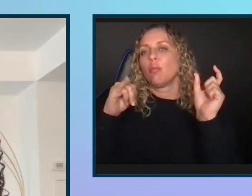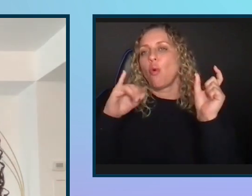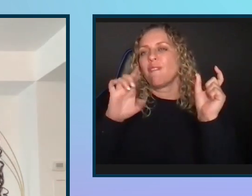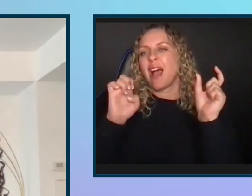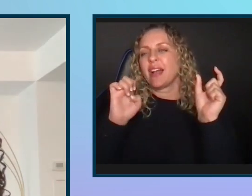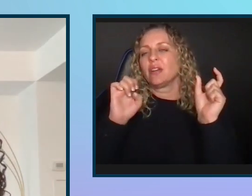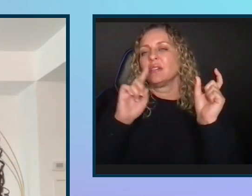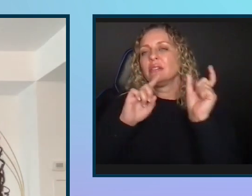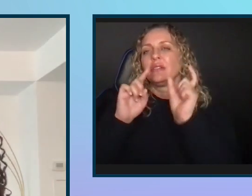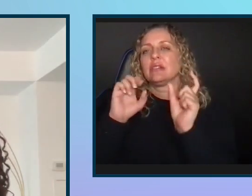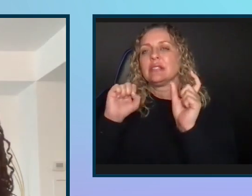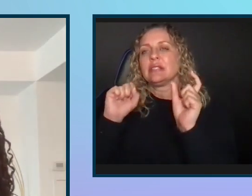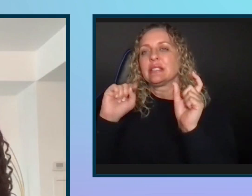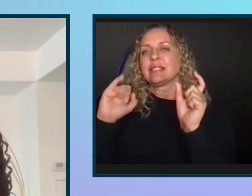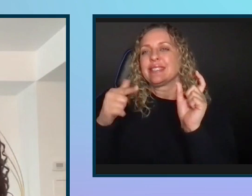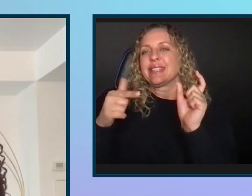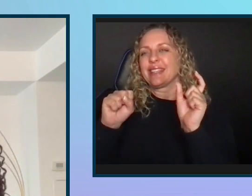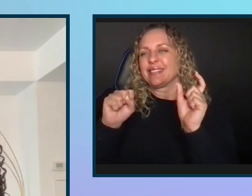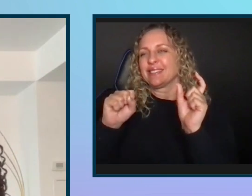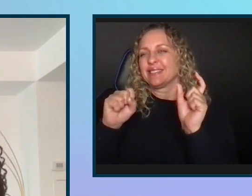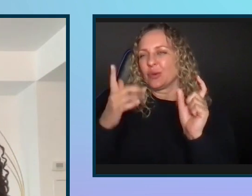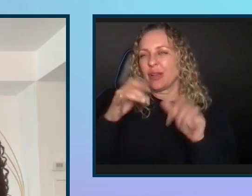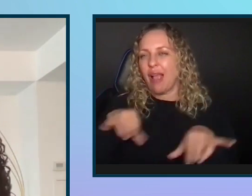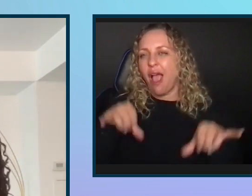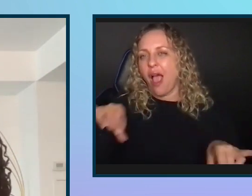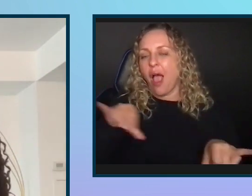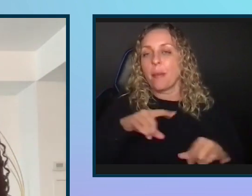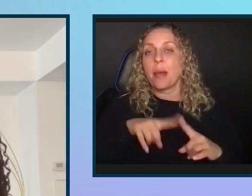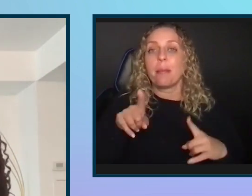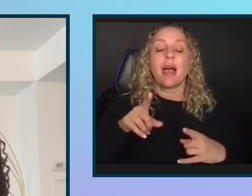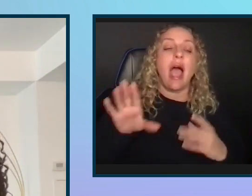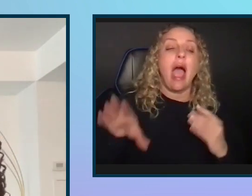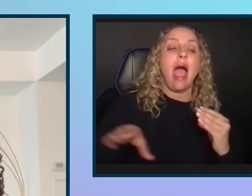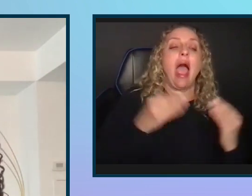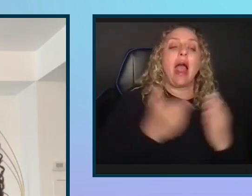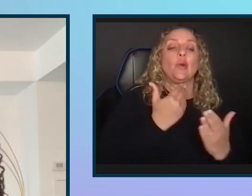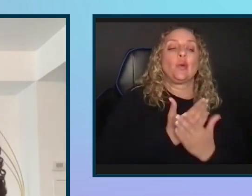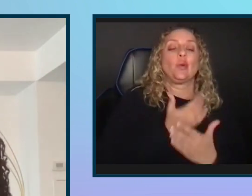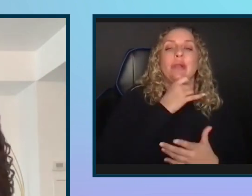that can probably be easily reused, but when we're thinking of adding new patterns, I think then is the time to like really sit down